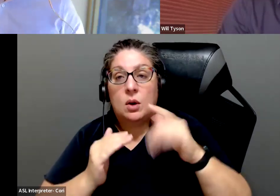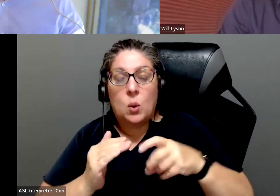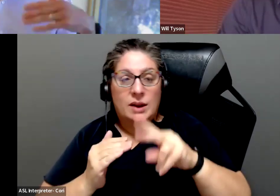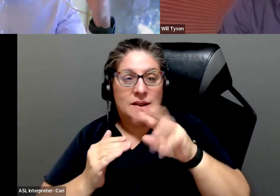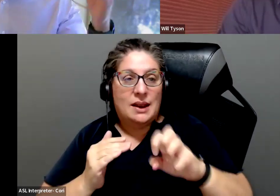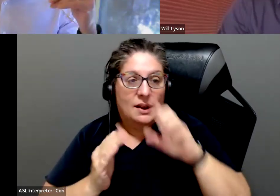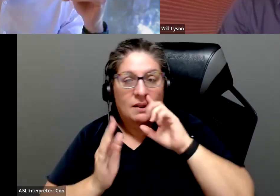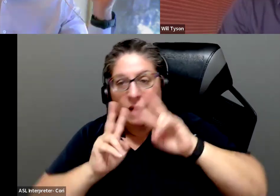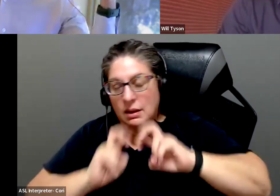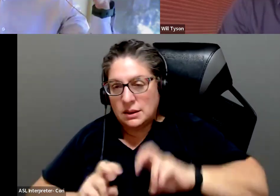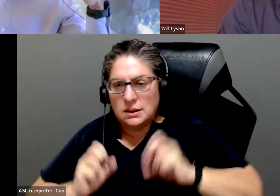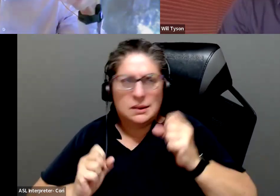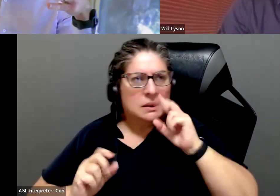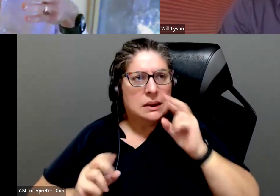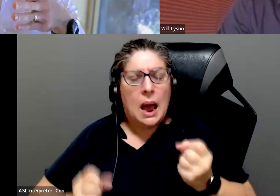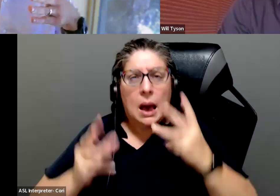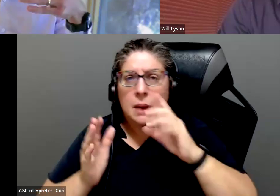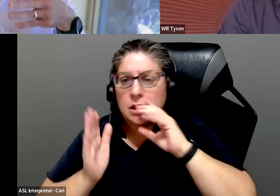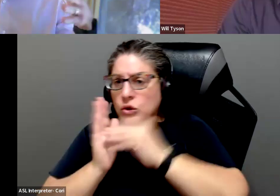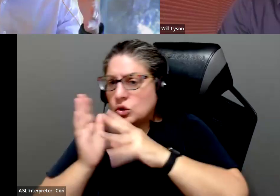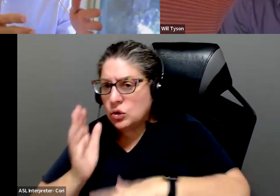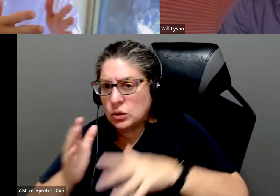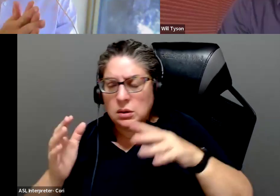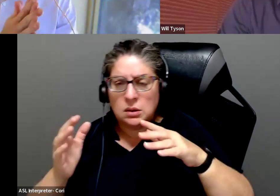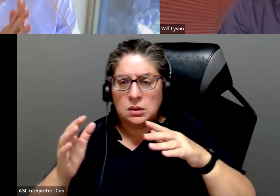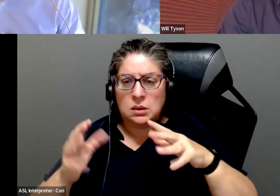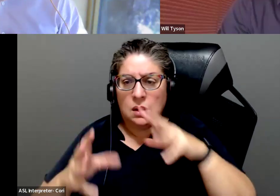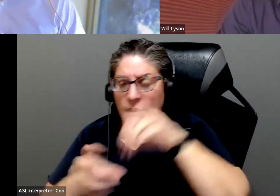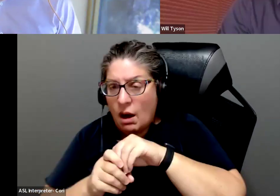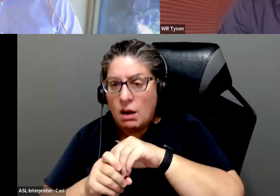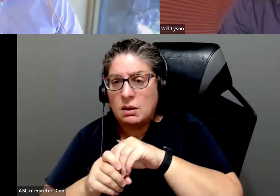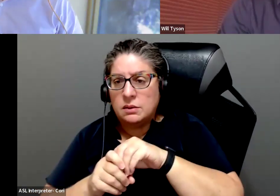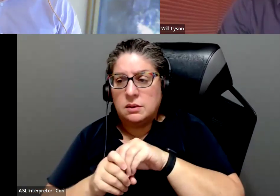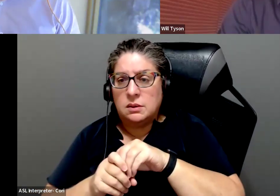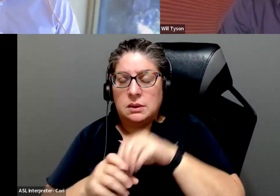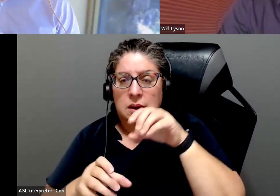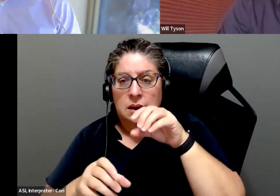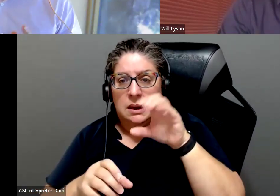ascertain the degree to which students are funneled or participating in CTE pathways.